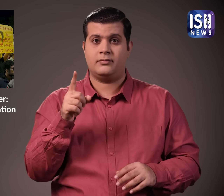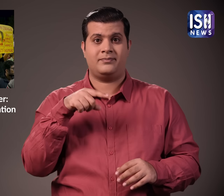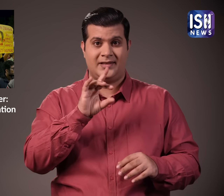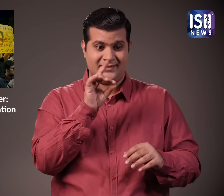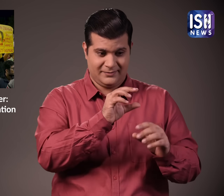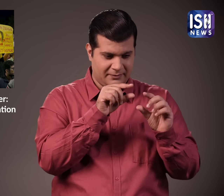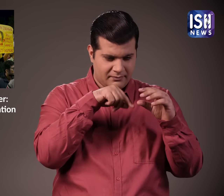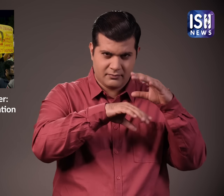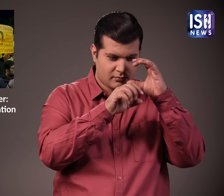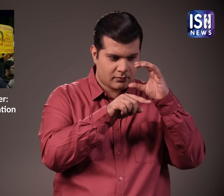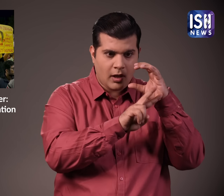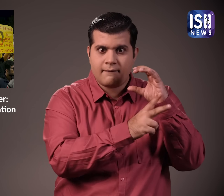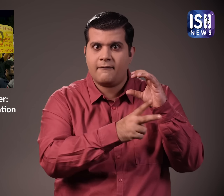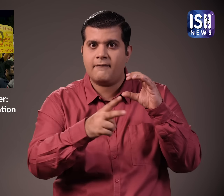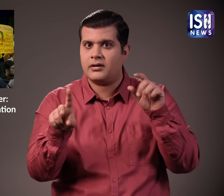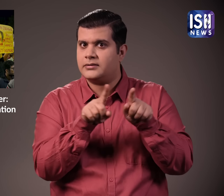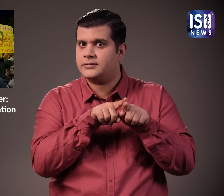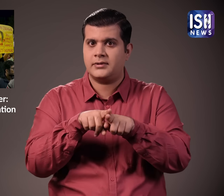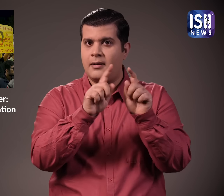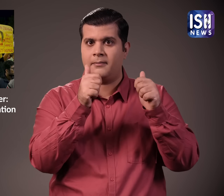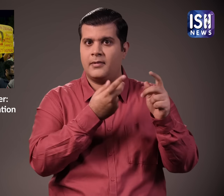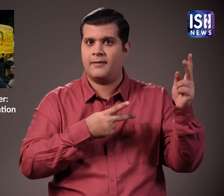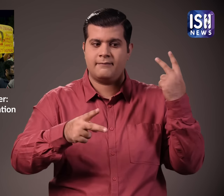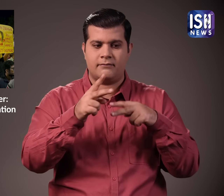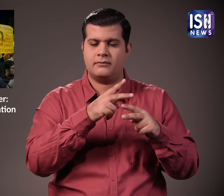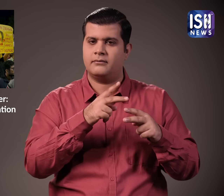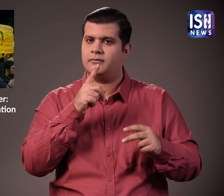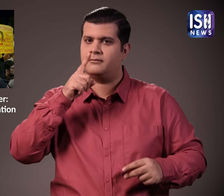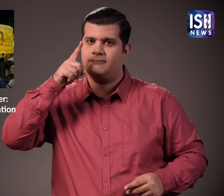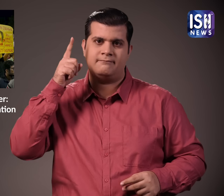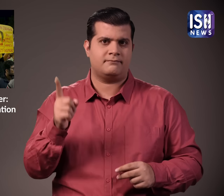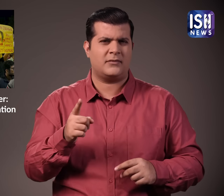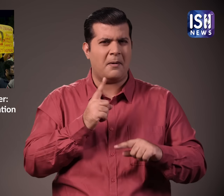people had raped her. After analyzing the semen,